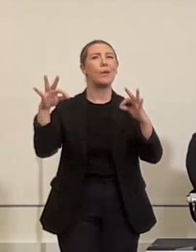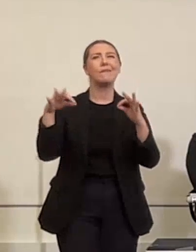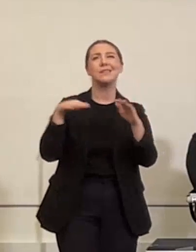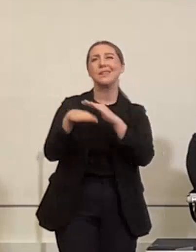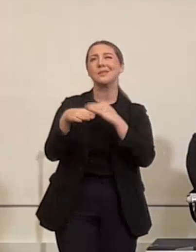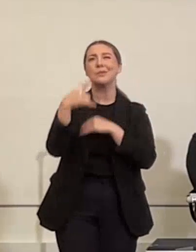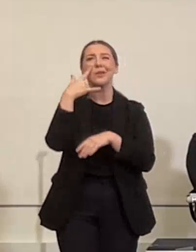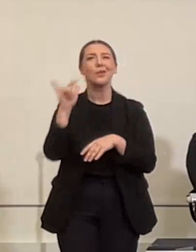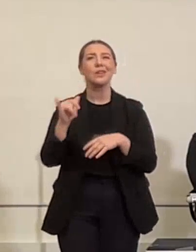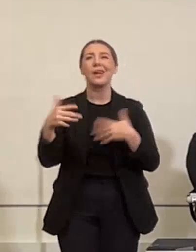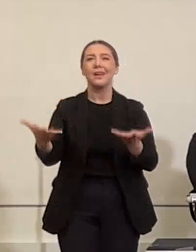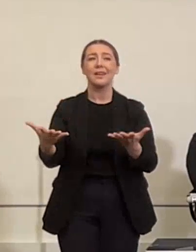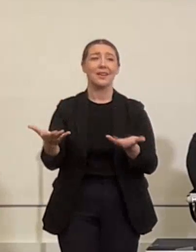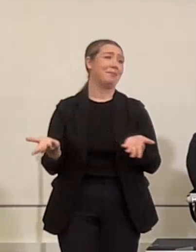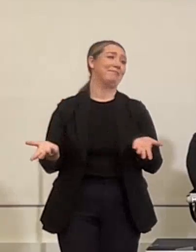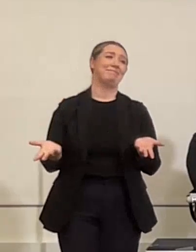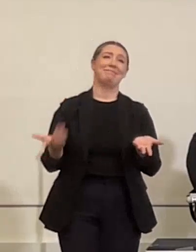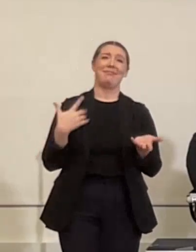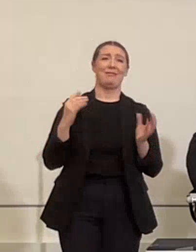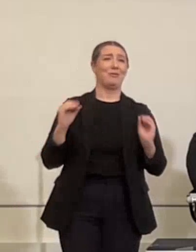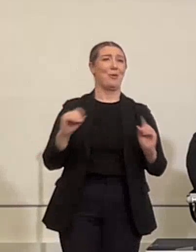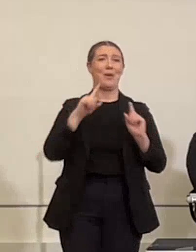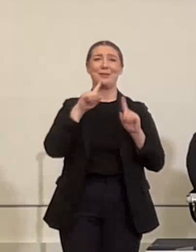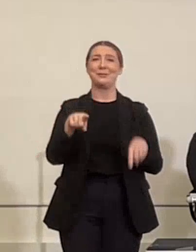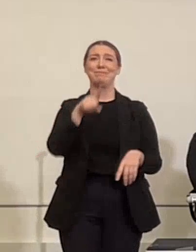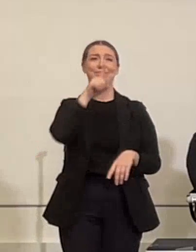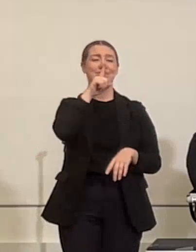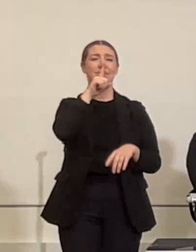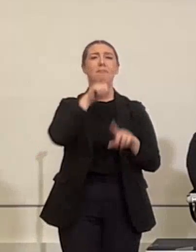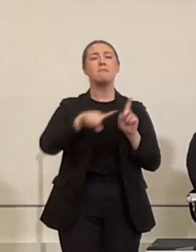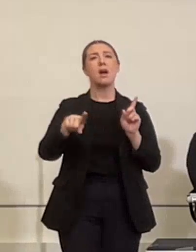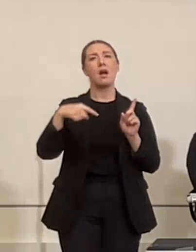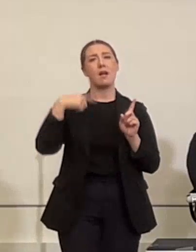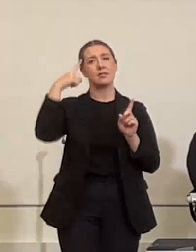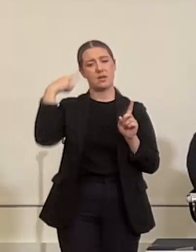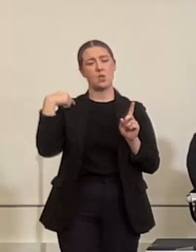And I don't have an answer, but I think all of us know what better could be.